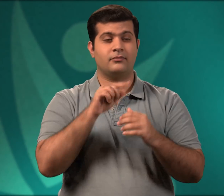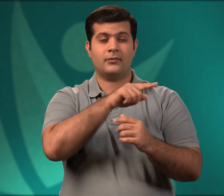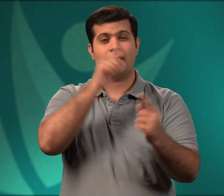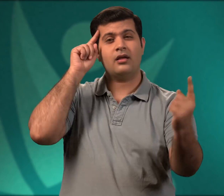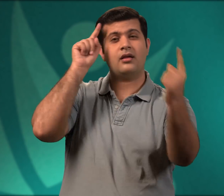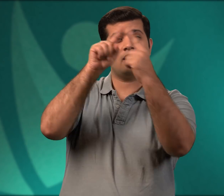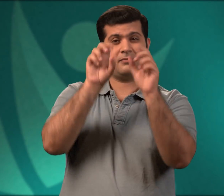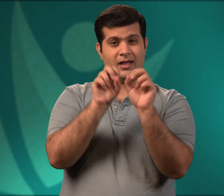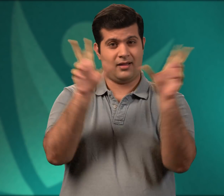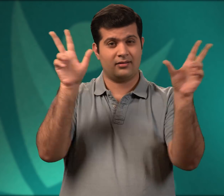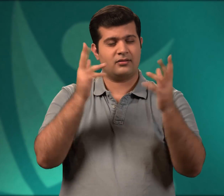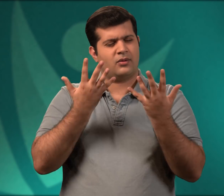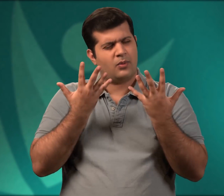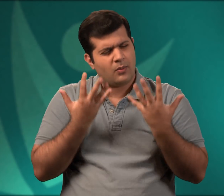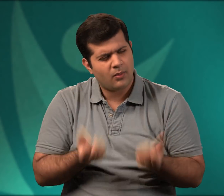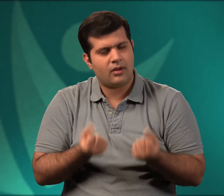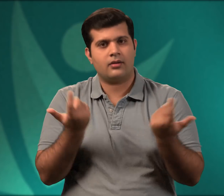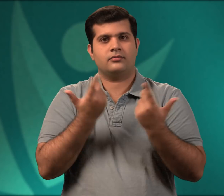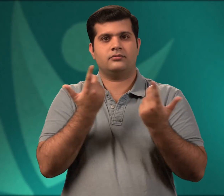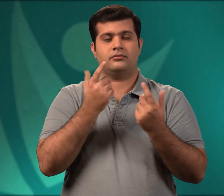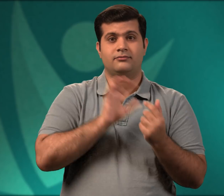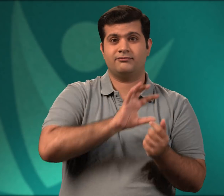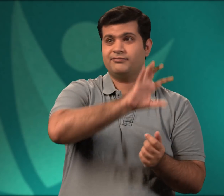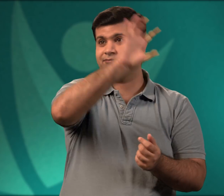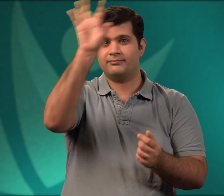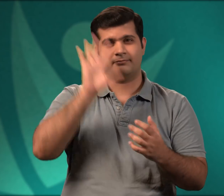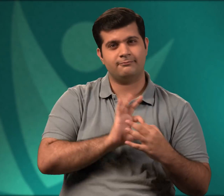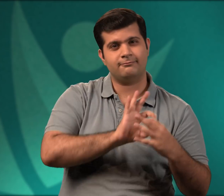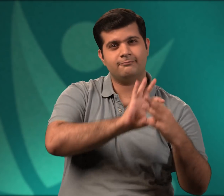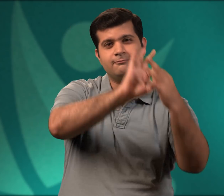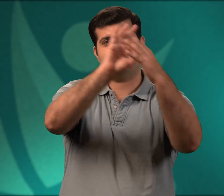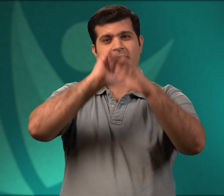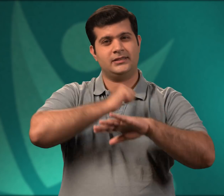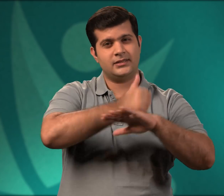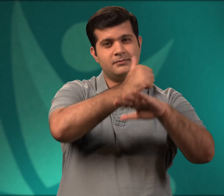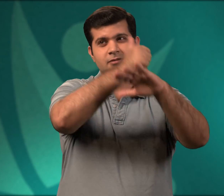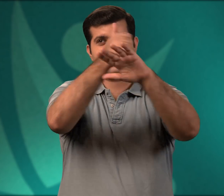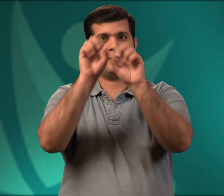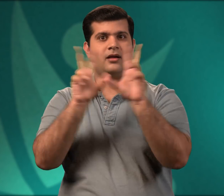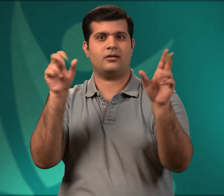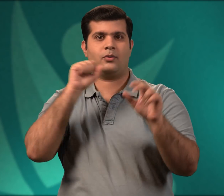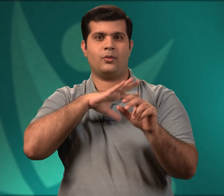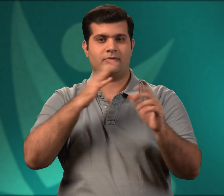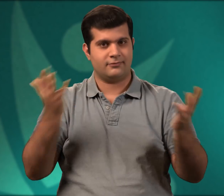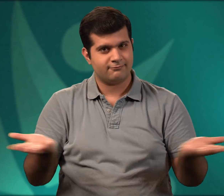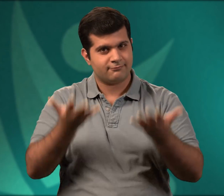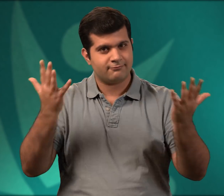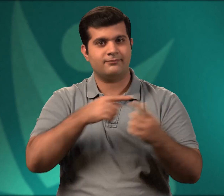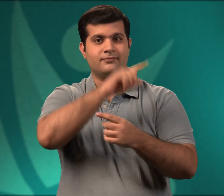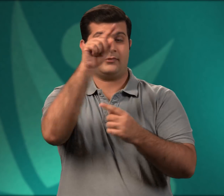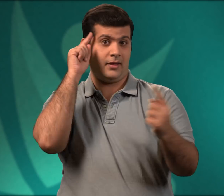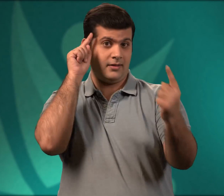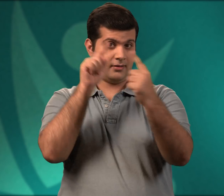YADI aims to be affiliated with associations and set up YADI all over India to encourage the youth. This is their aim.